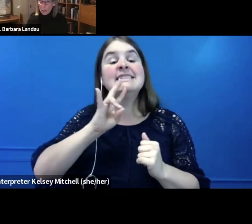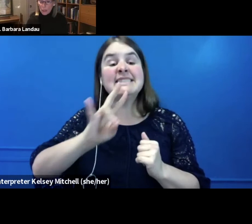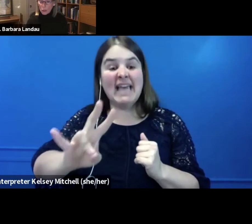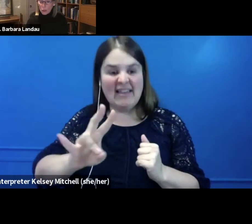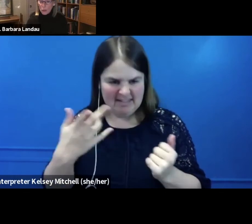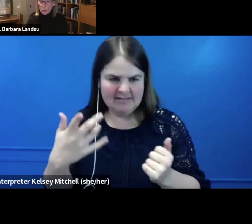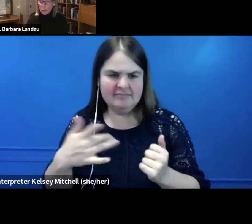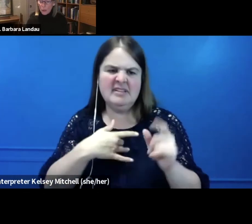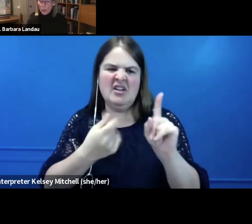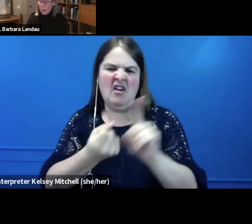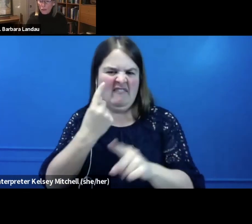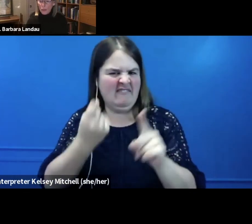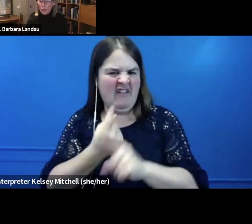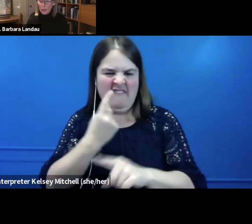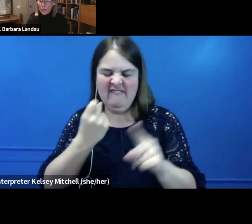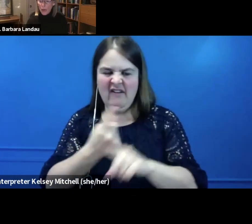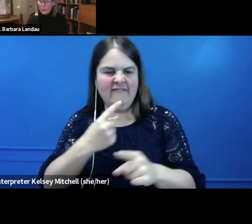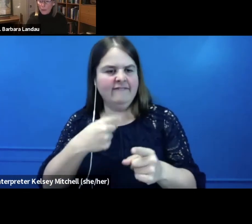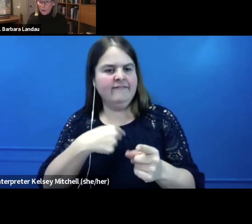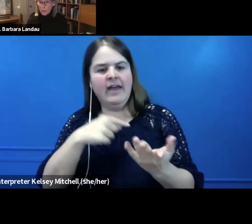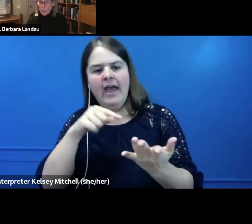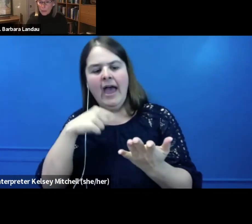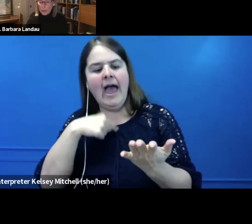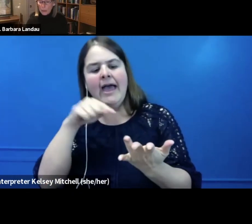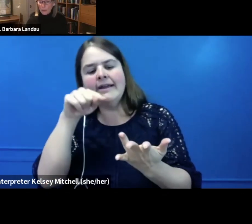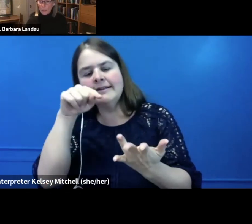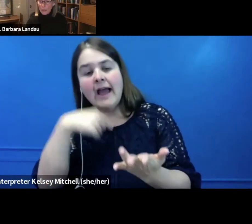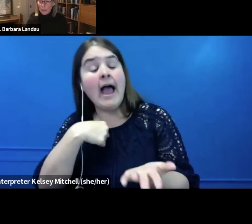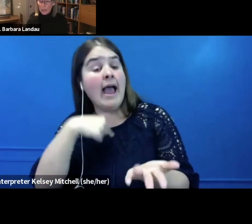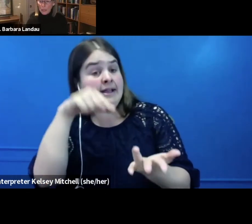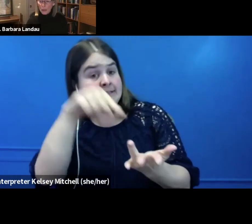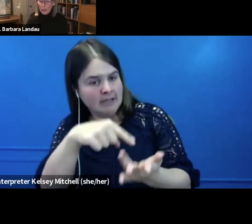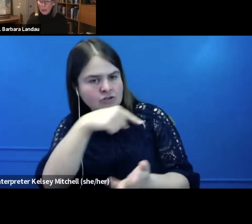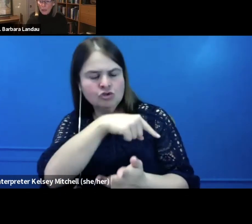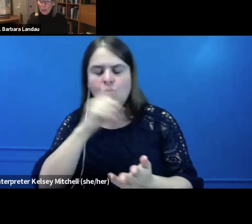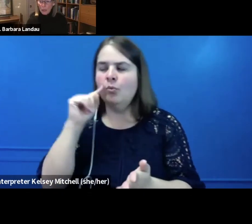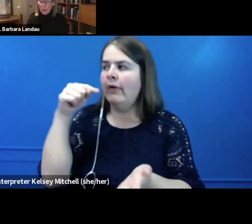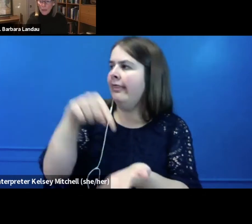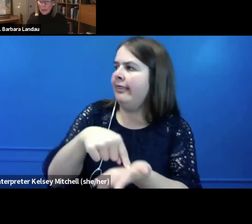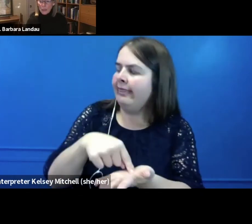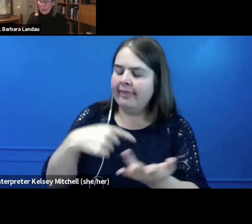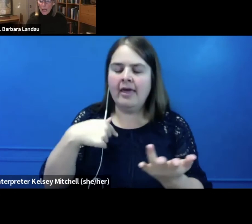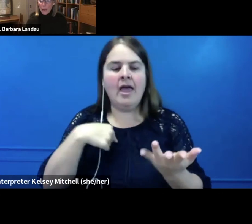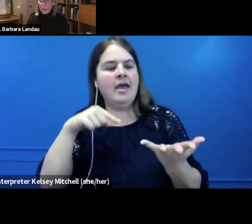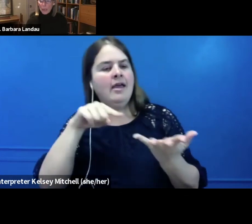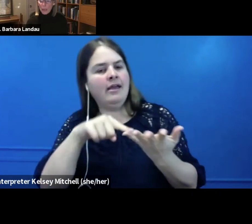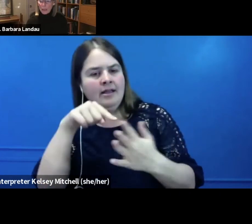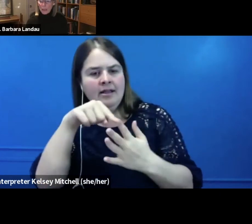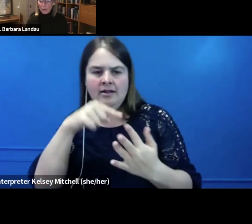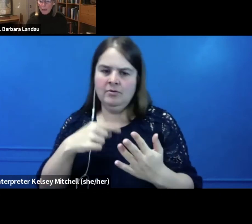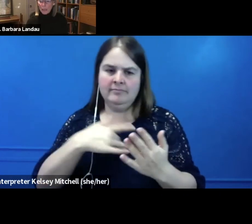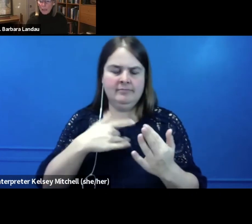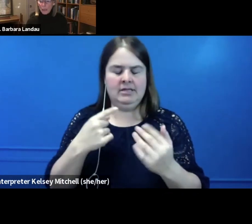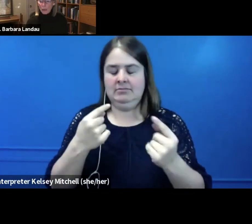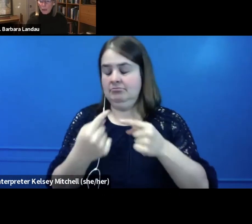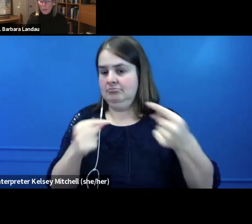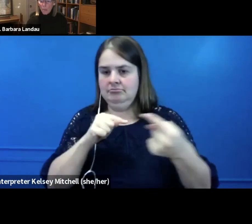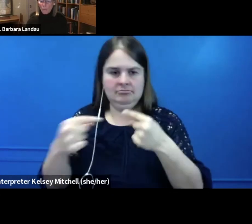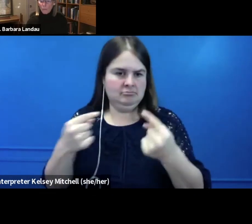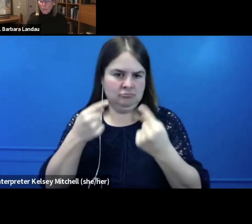excursions where this finger is tapped but the person identifies as it here